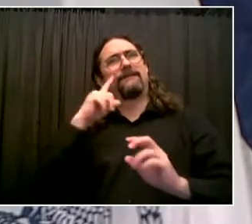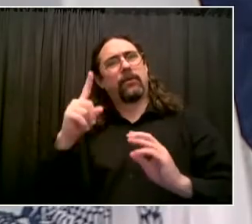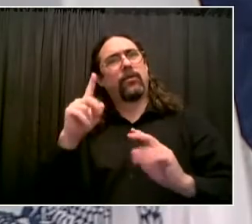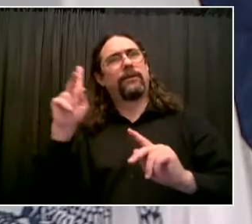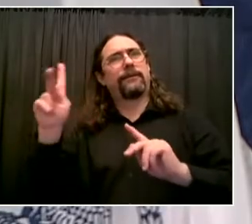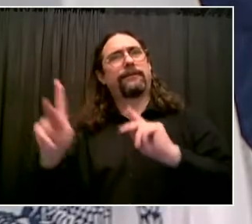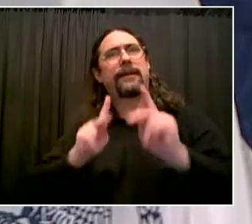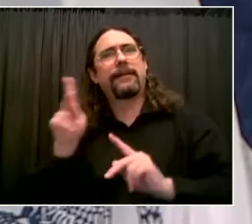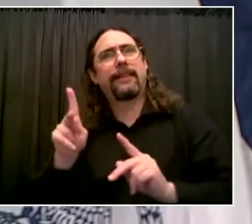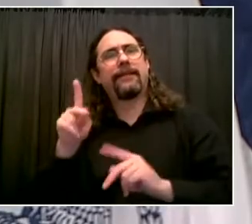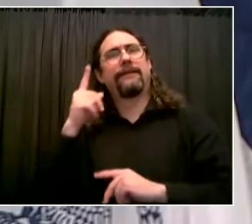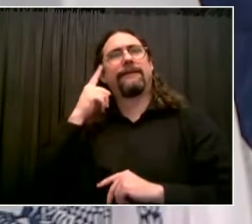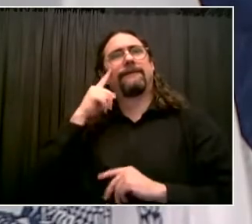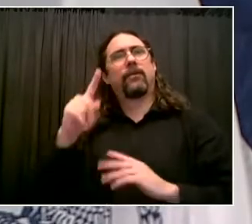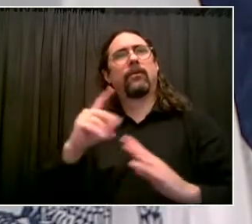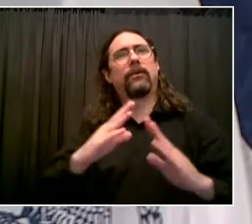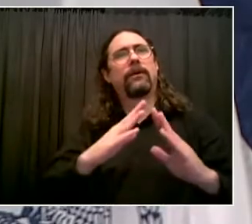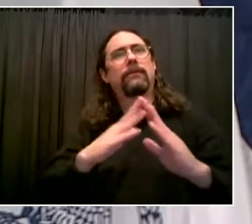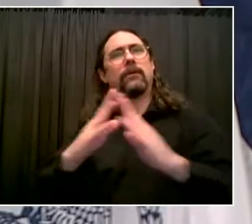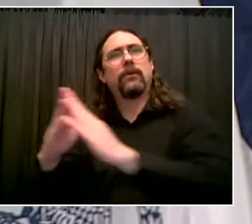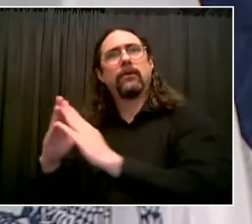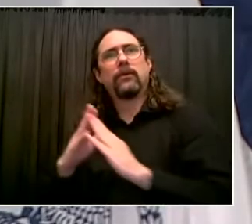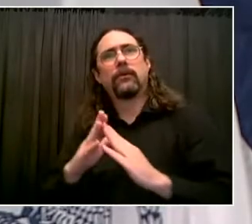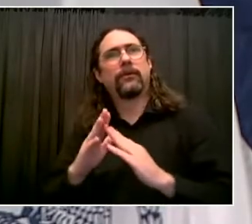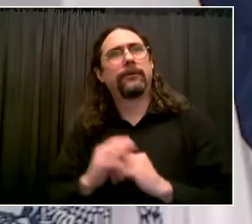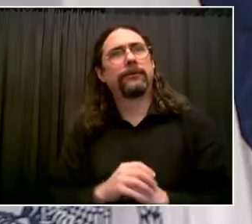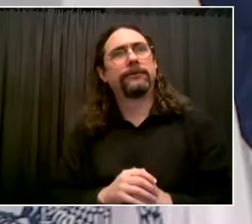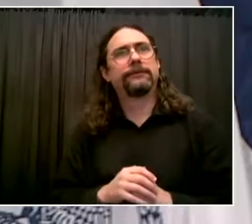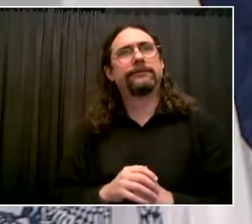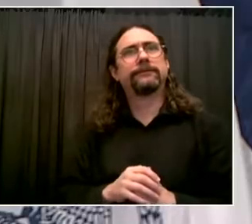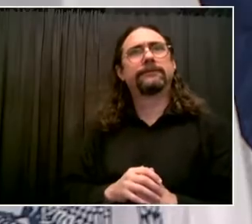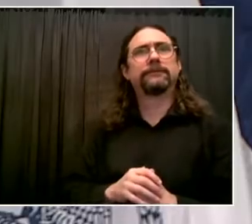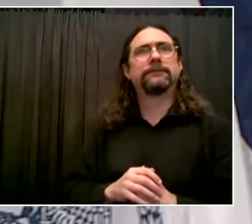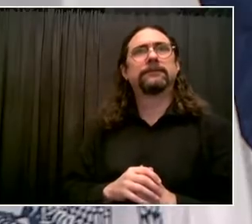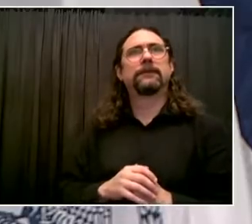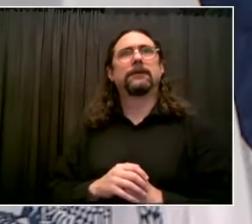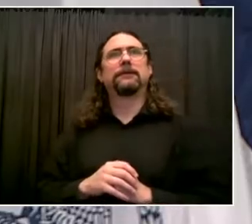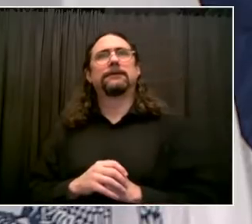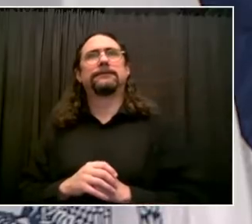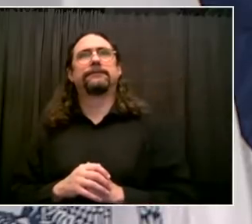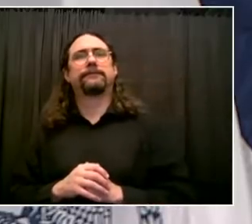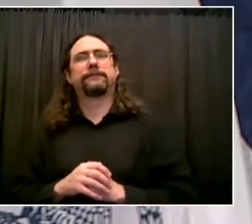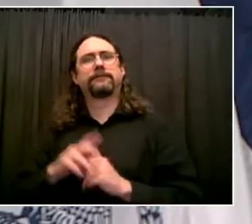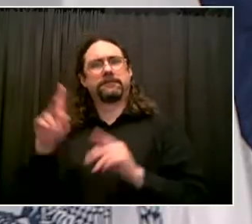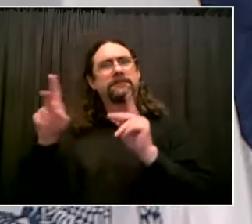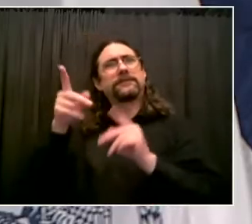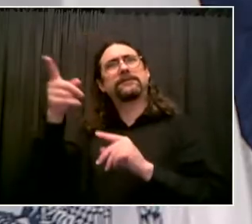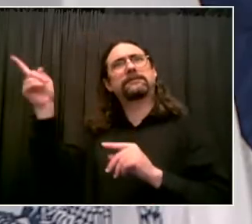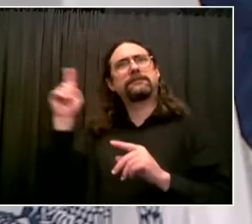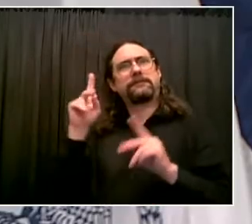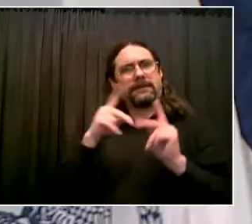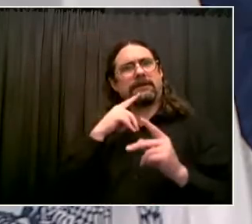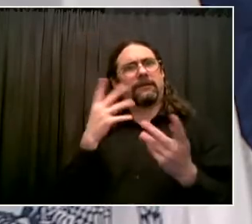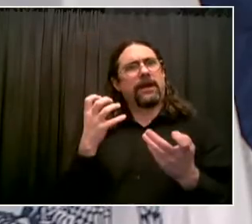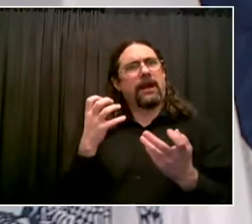HEARD FROM COMMUNITIES ALL OVER THE CITY. INVESTING KIDS AND COMMUNITY